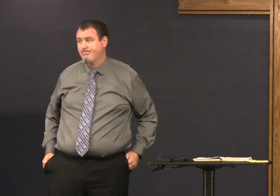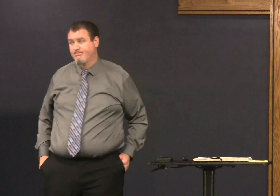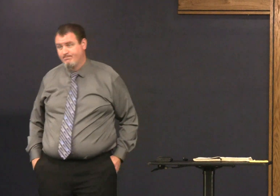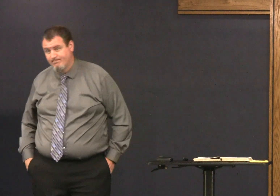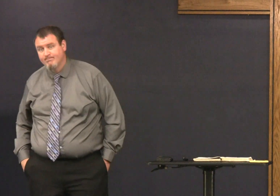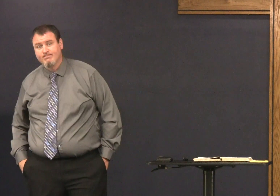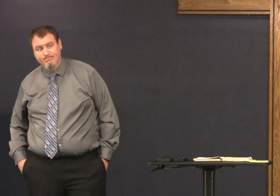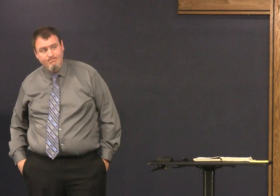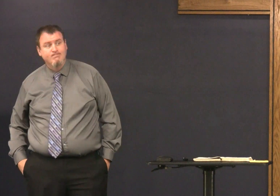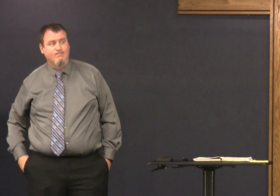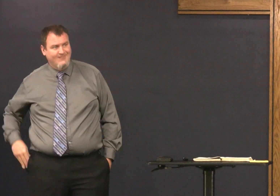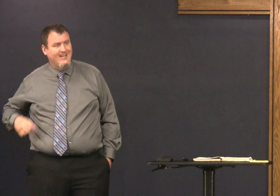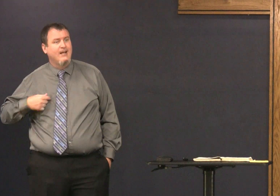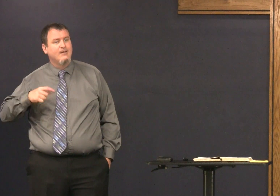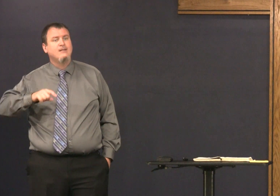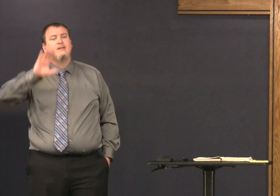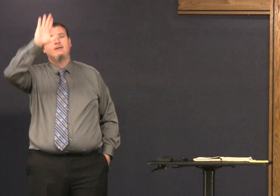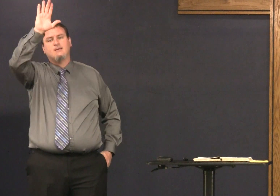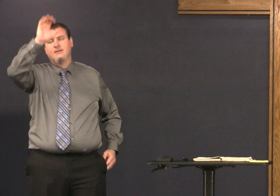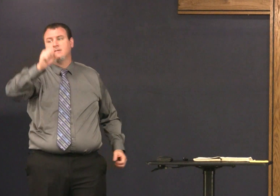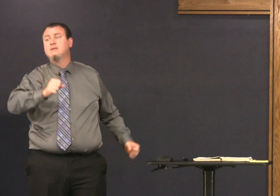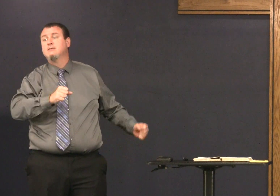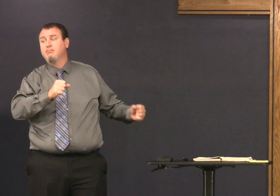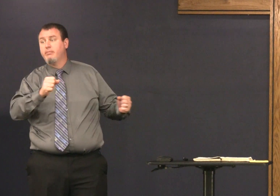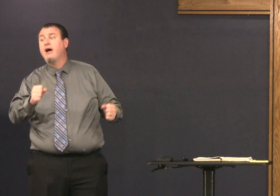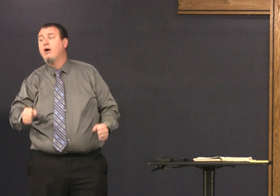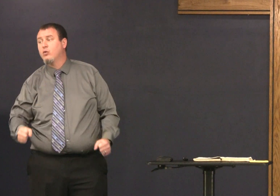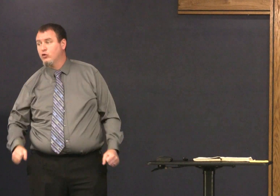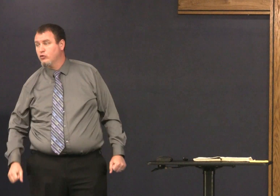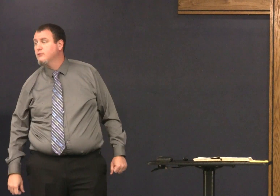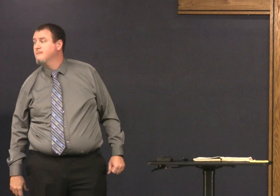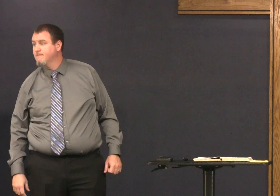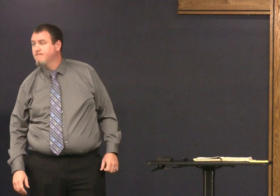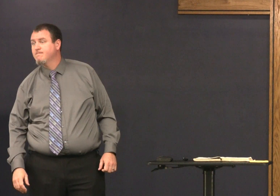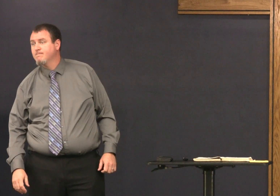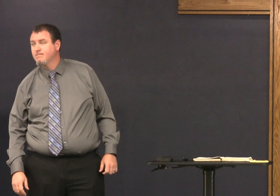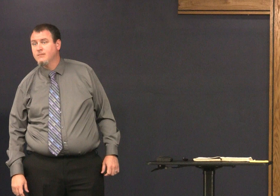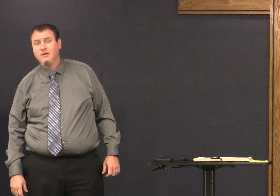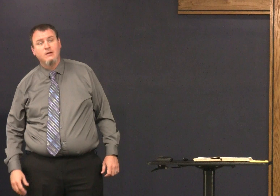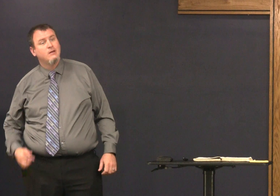I do I I need his power